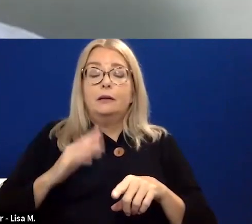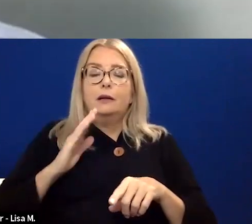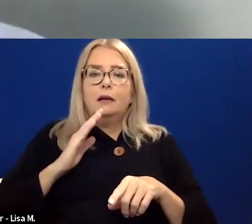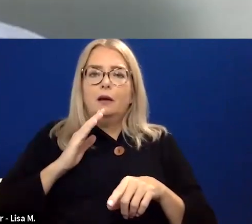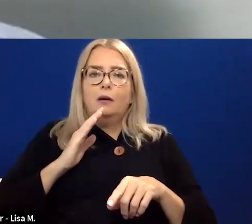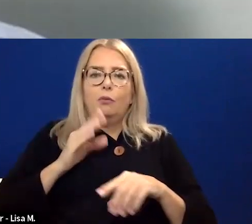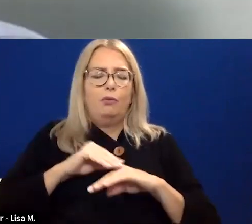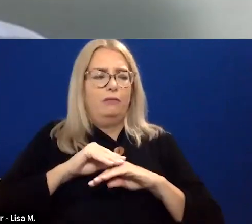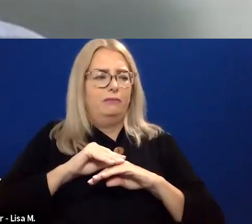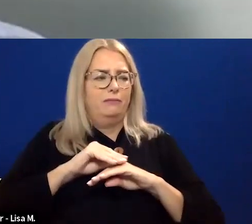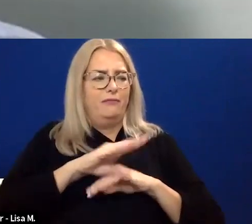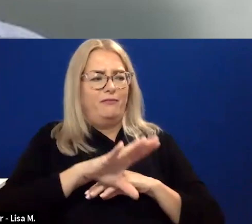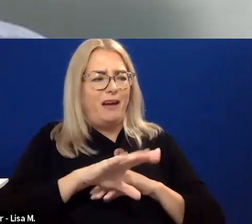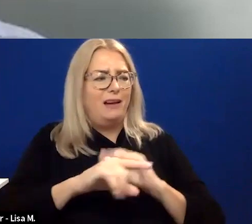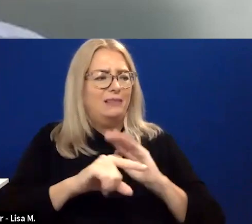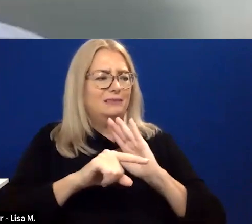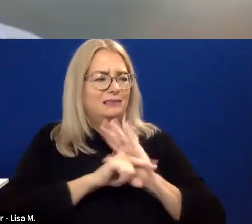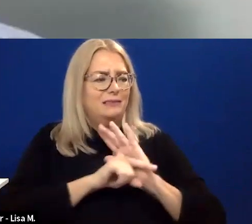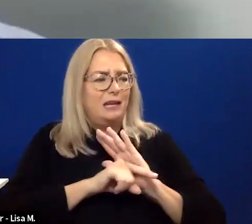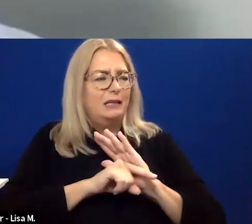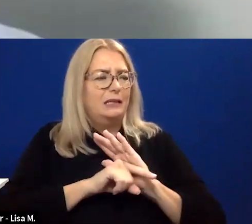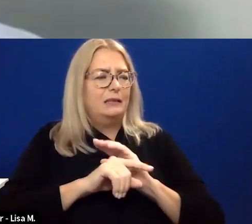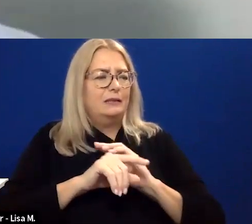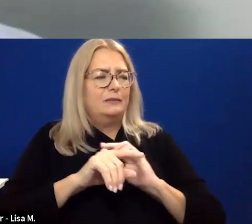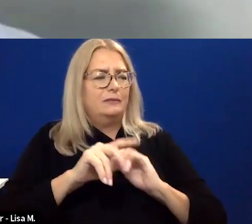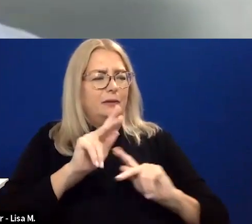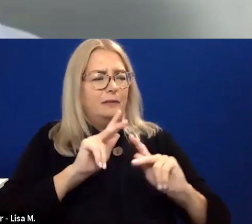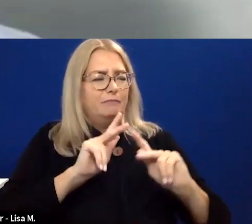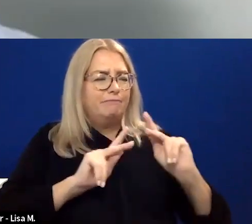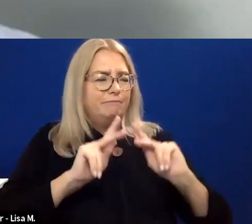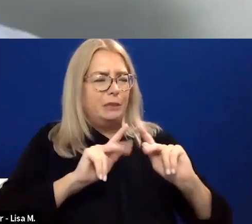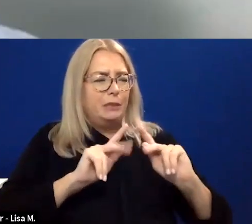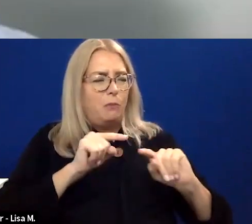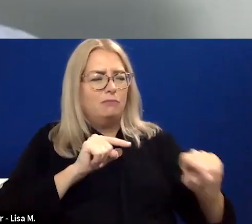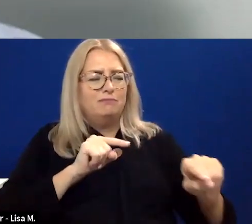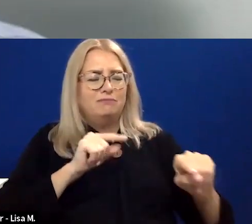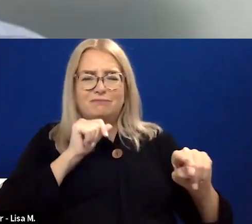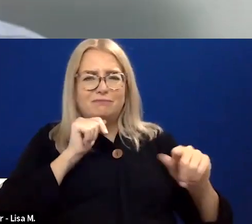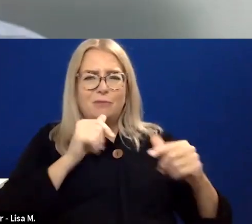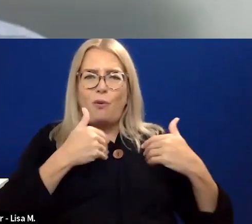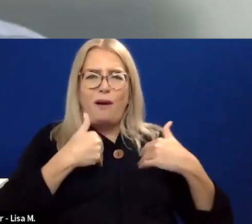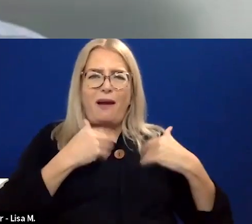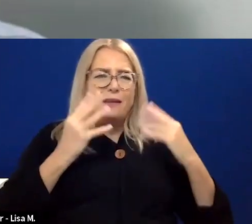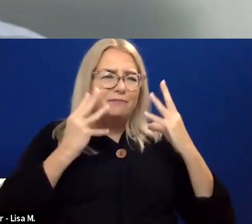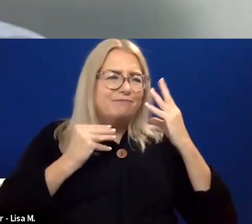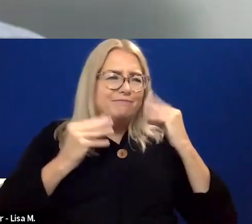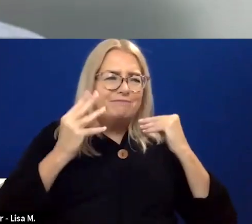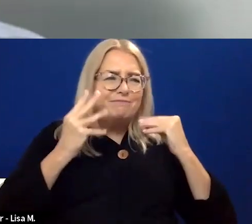about the world and so some people refer to these State exams the the national the nape